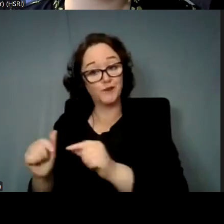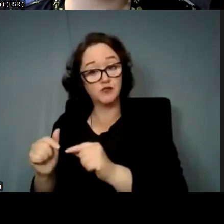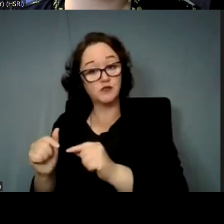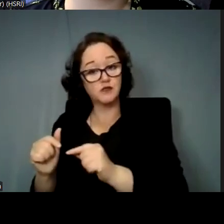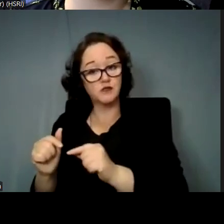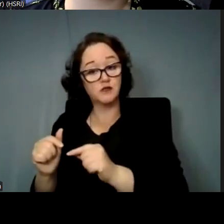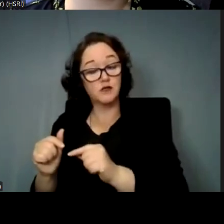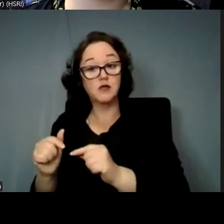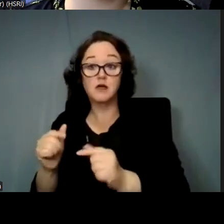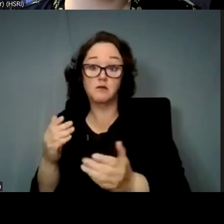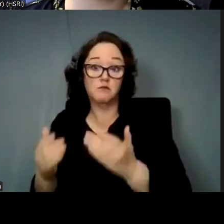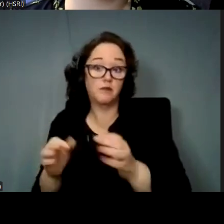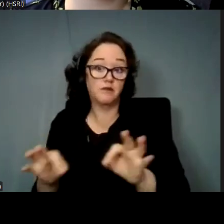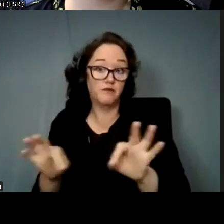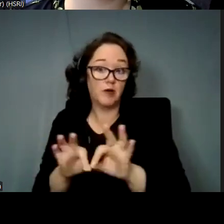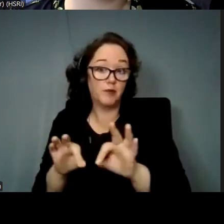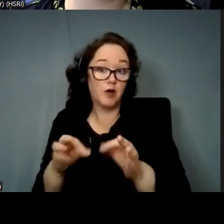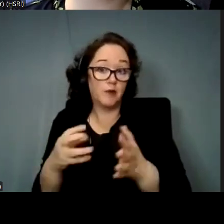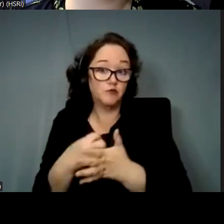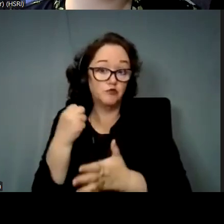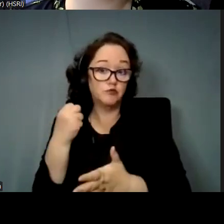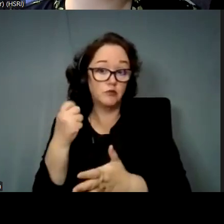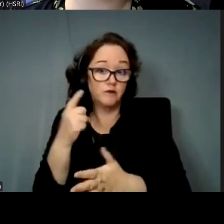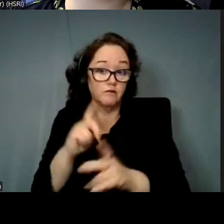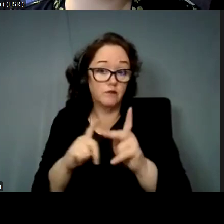opportunities for people with disabilities to sit on those